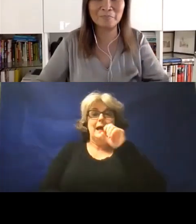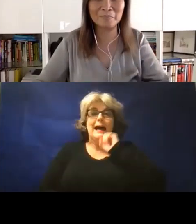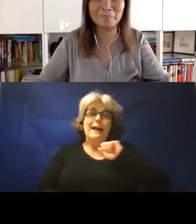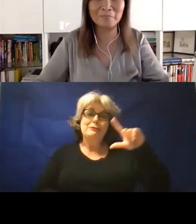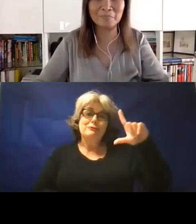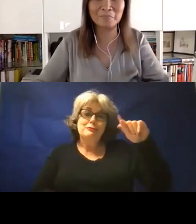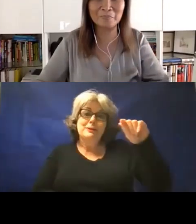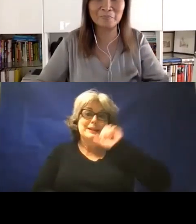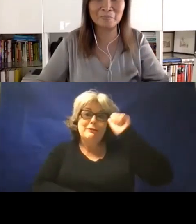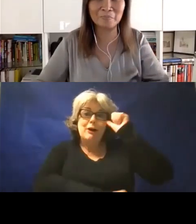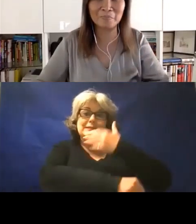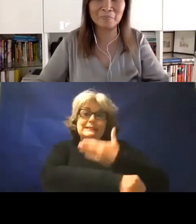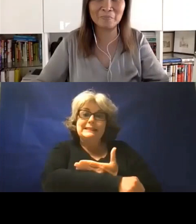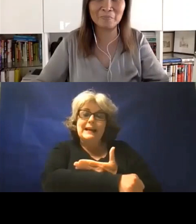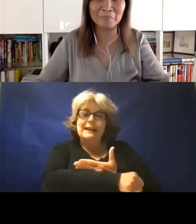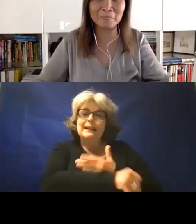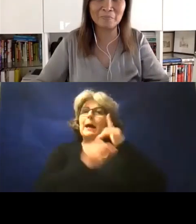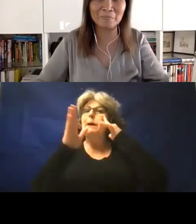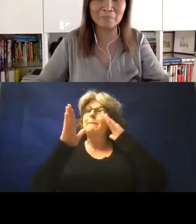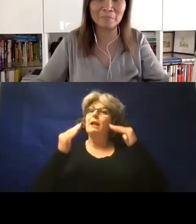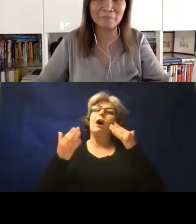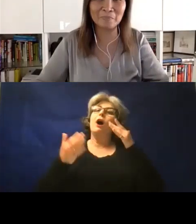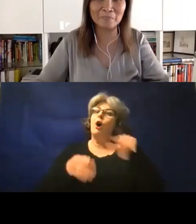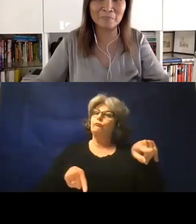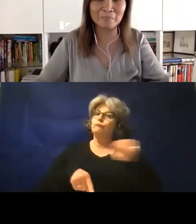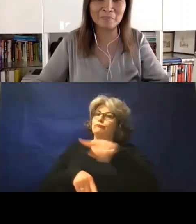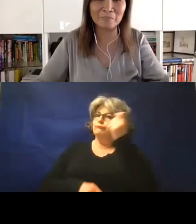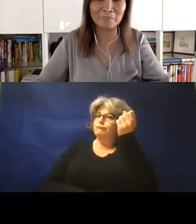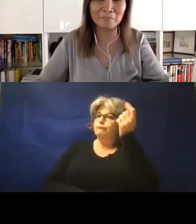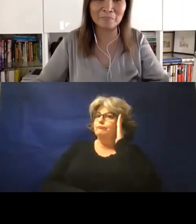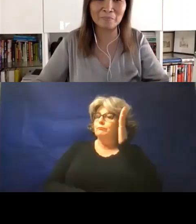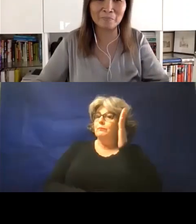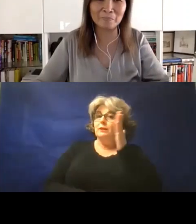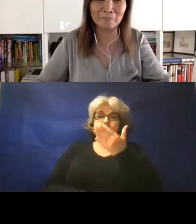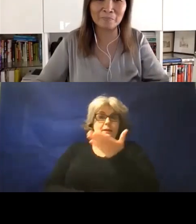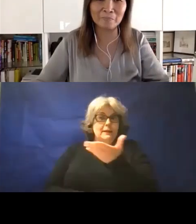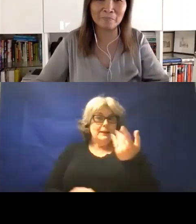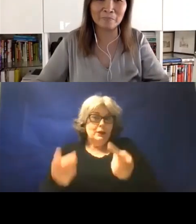but I hope they have resonated with you and I'd be happy to take any questions. Thank you.